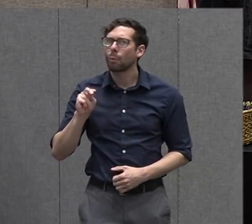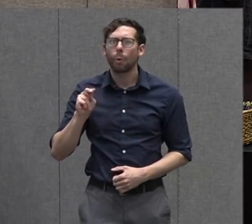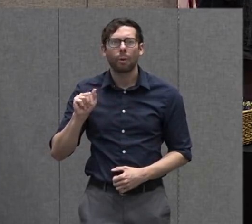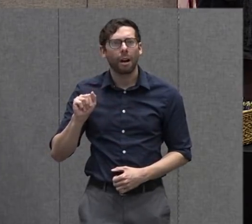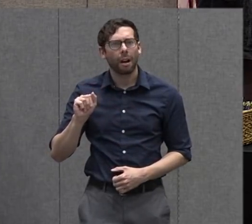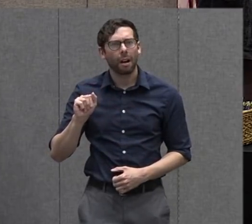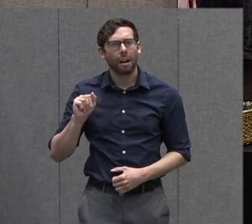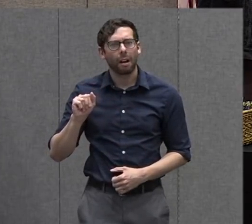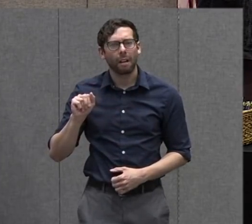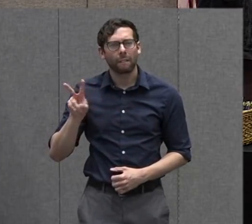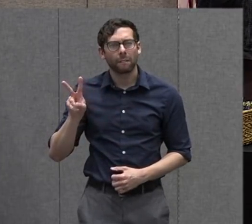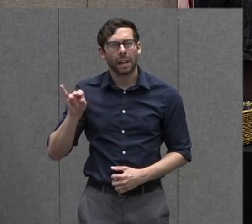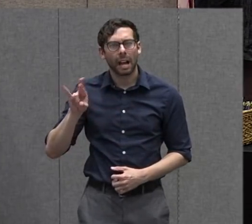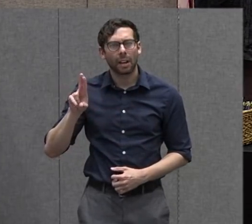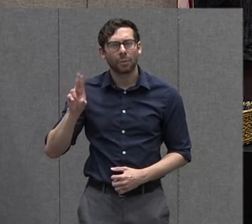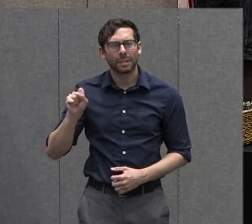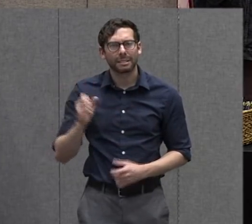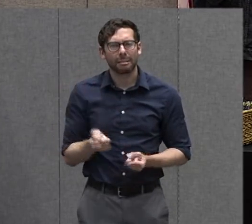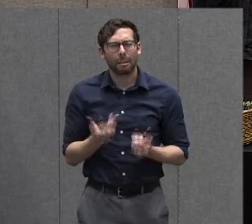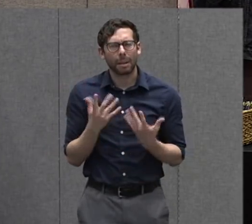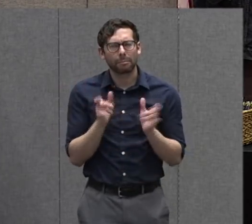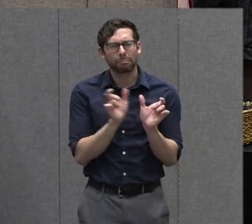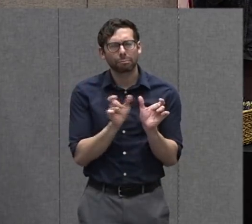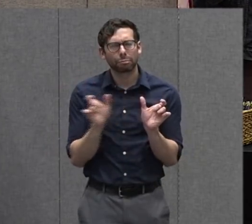[Miss Martindale] Co- ro-na- vi- rus.